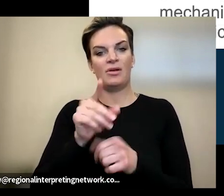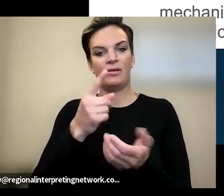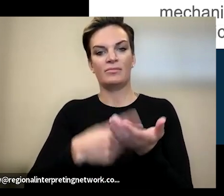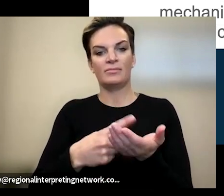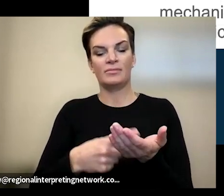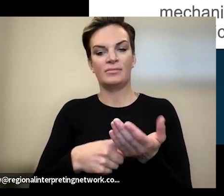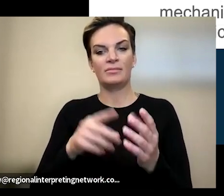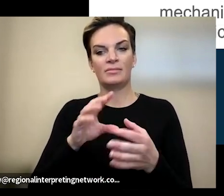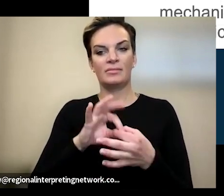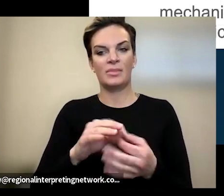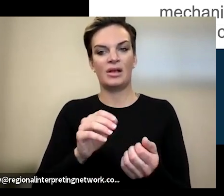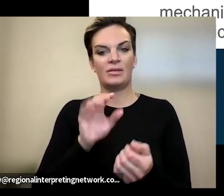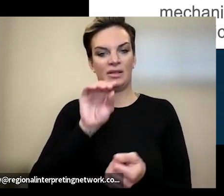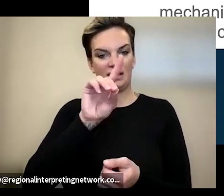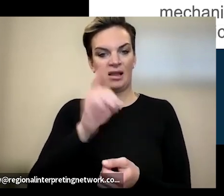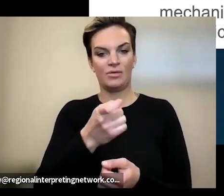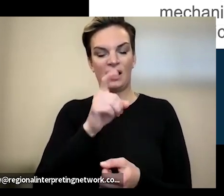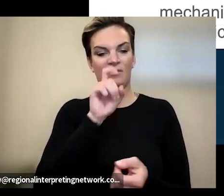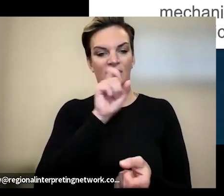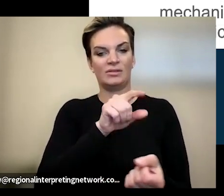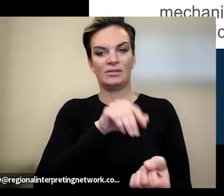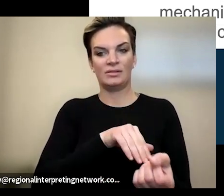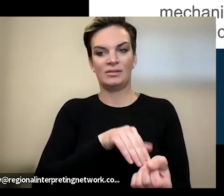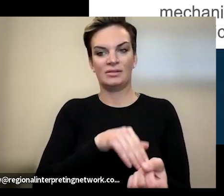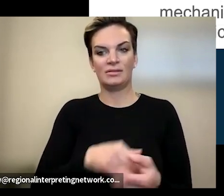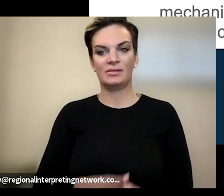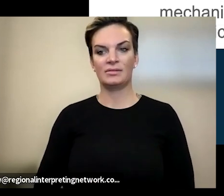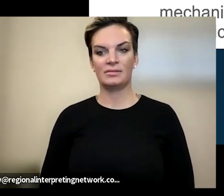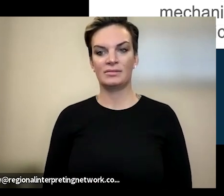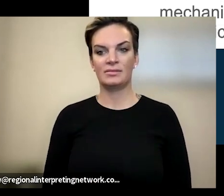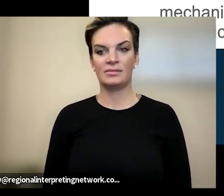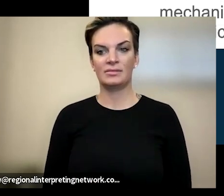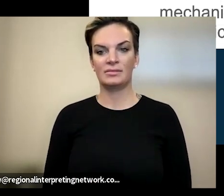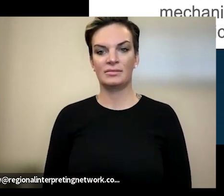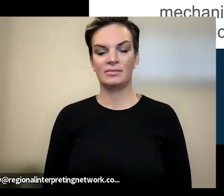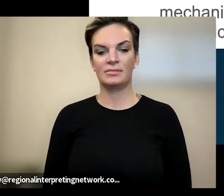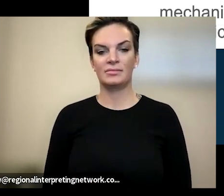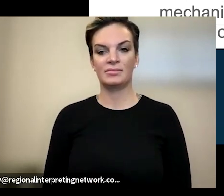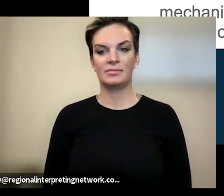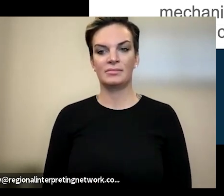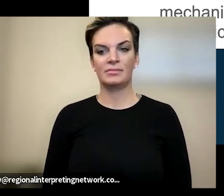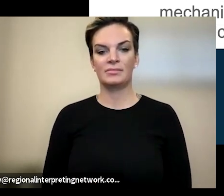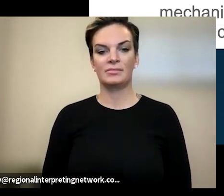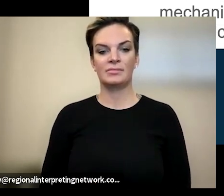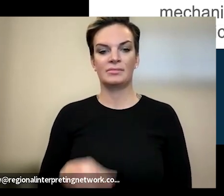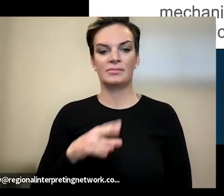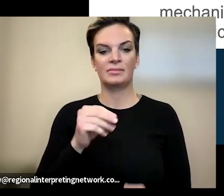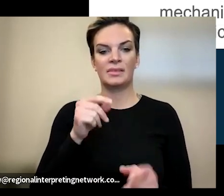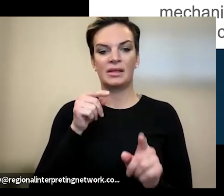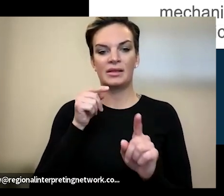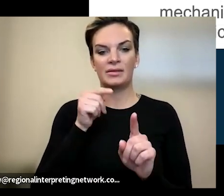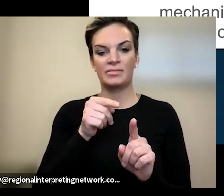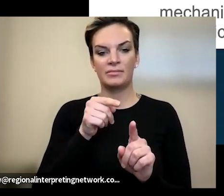diagnosis, and I'll talk later, and I'll be citing a philosopher Quill Kukla, who is a